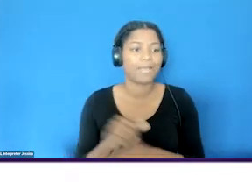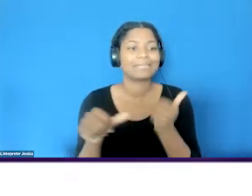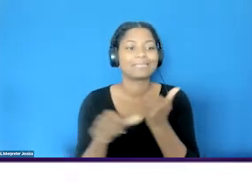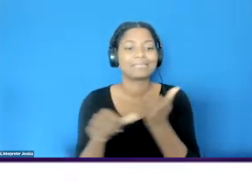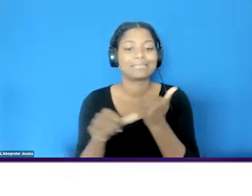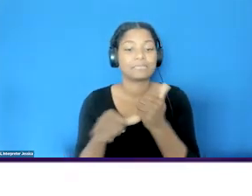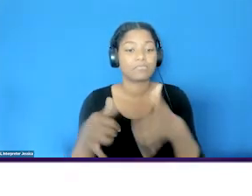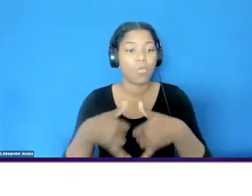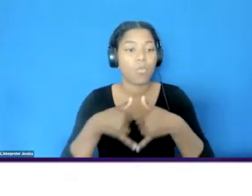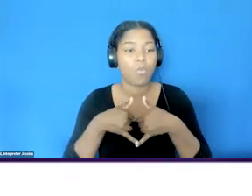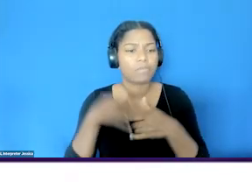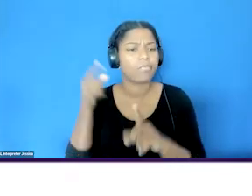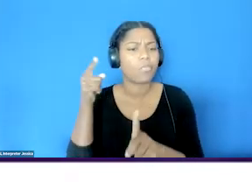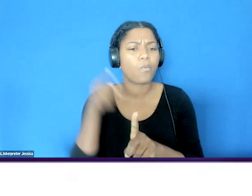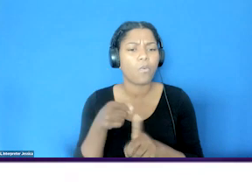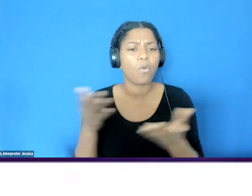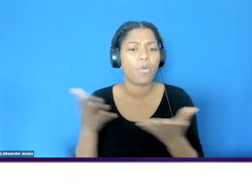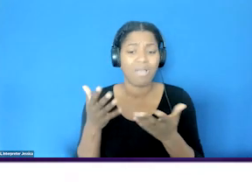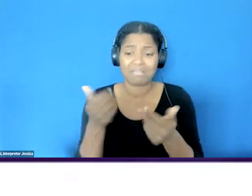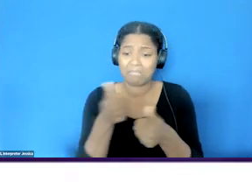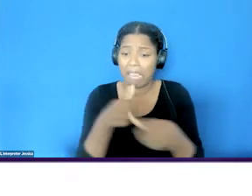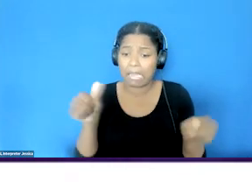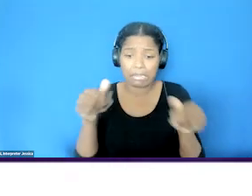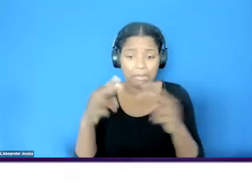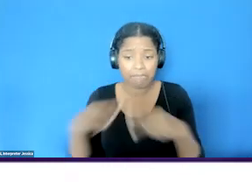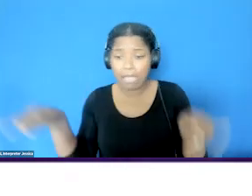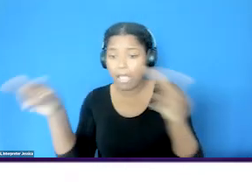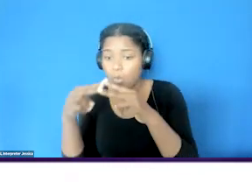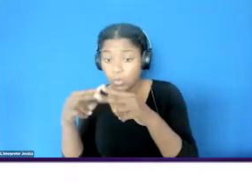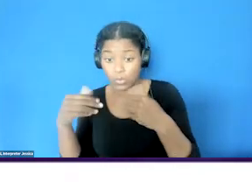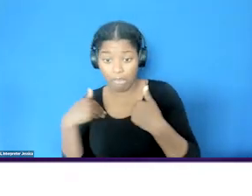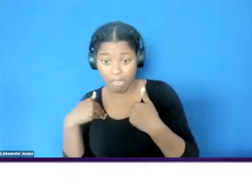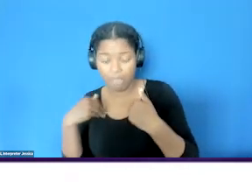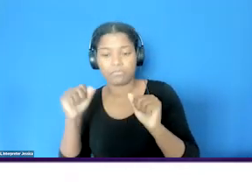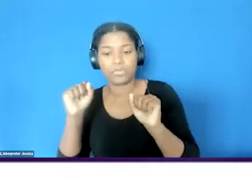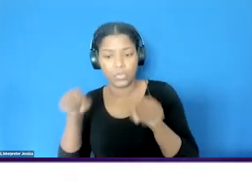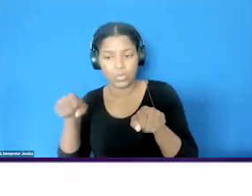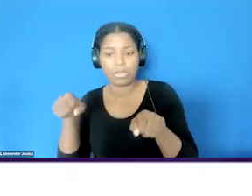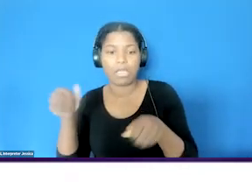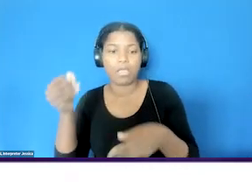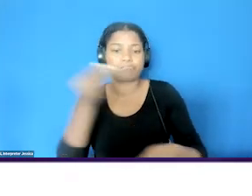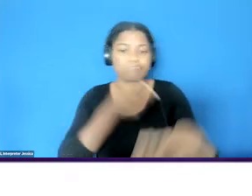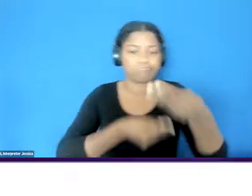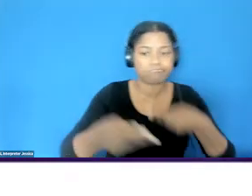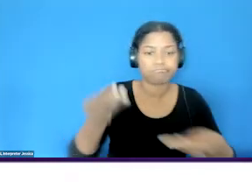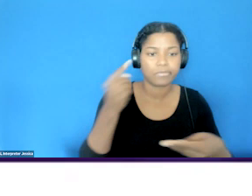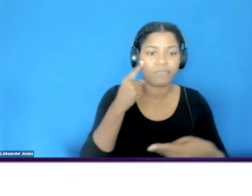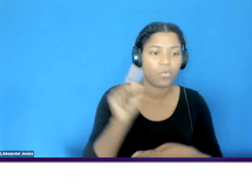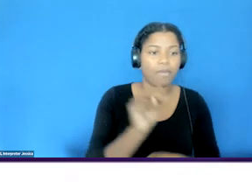The principal purpose is to transfer anything of value from NSF to the grantee for them to carry out a public purpose.